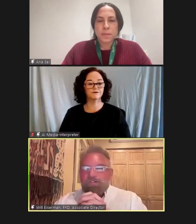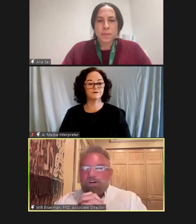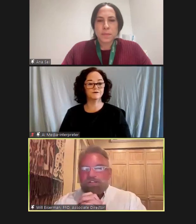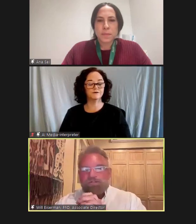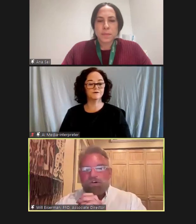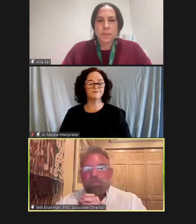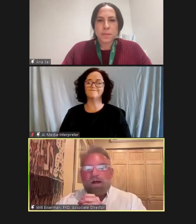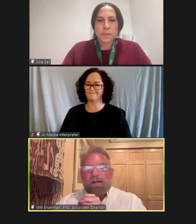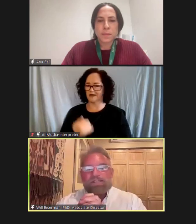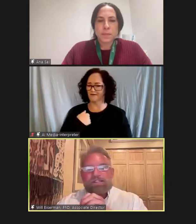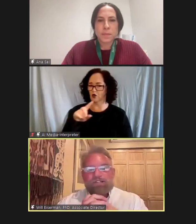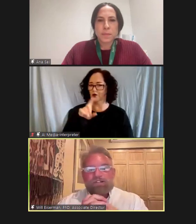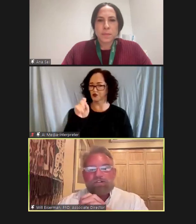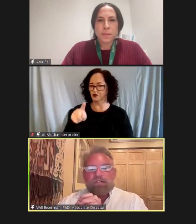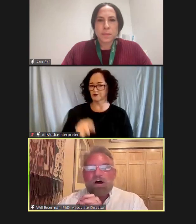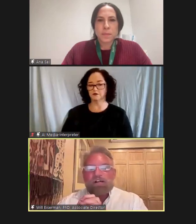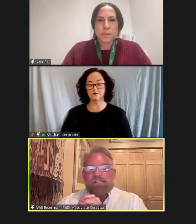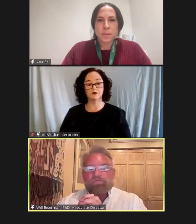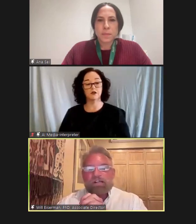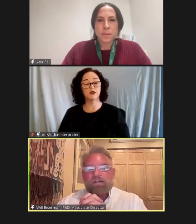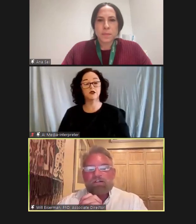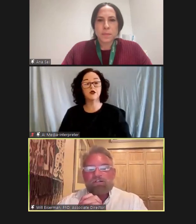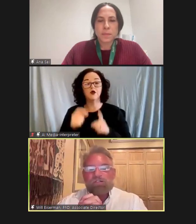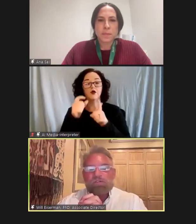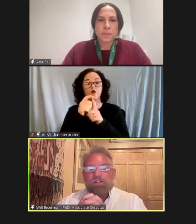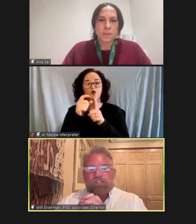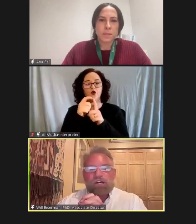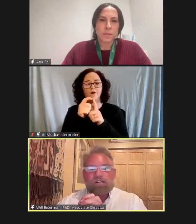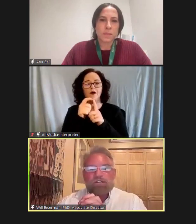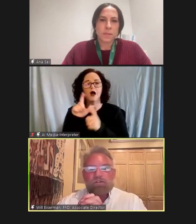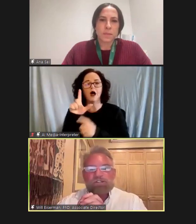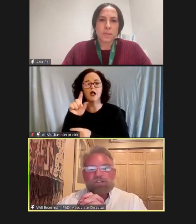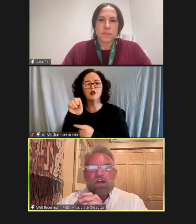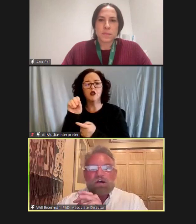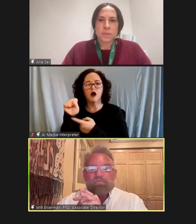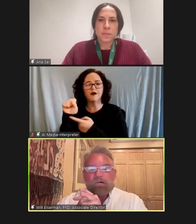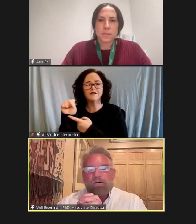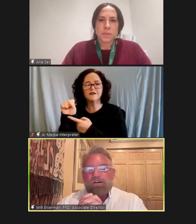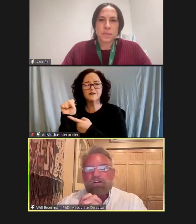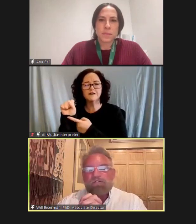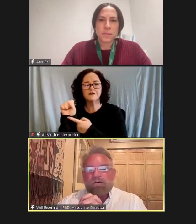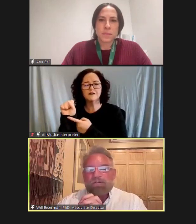for you why is the term loss being used